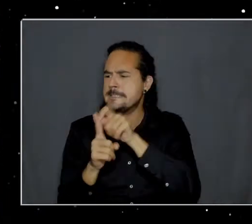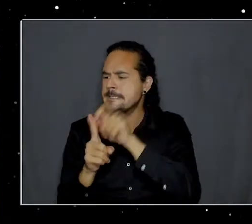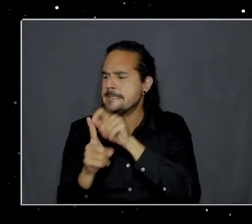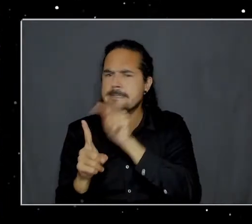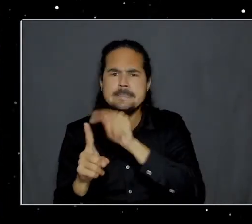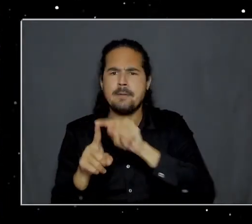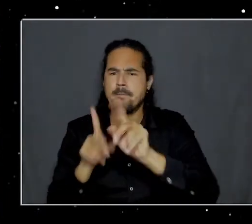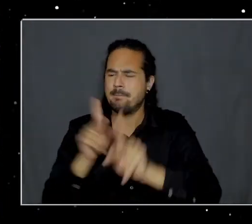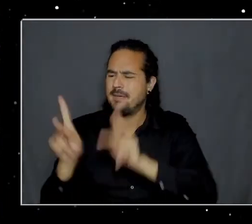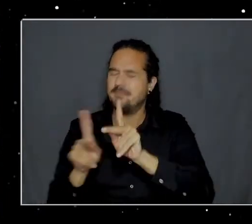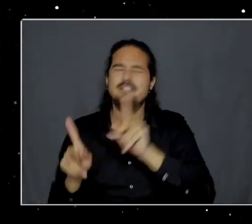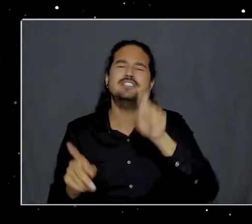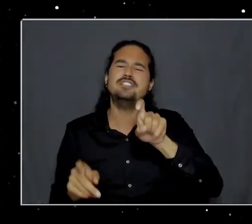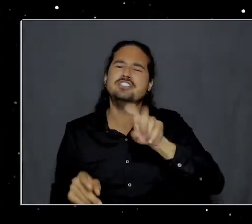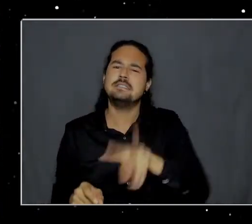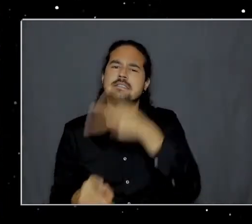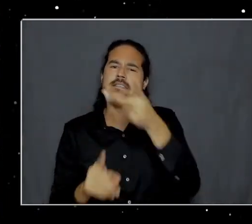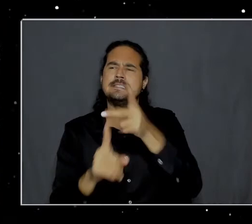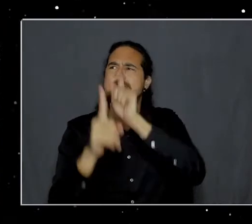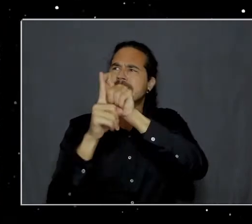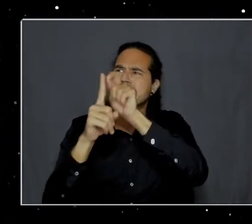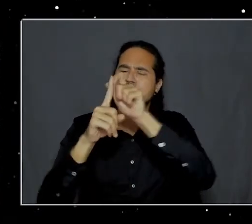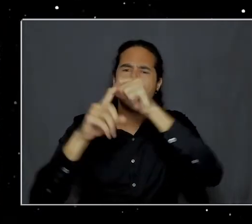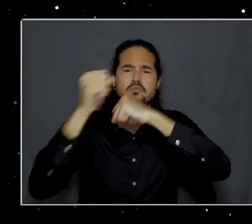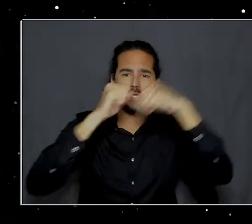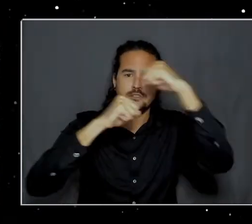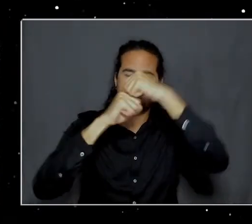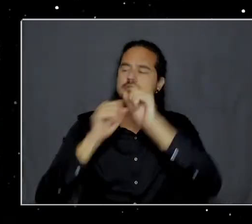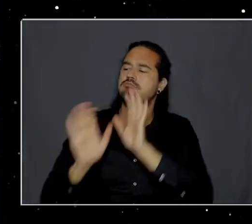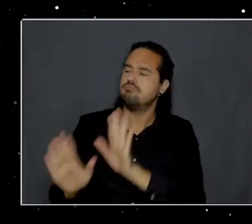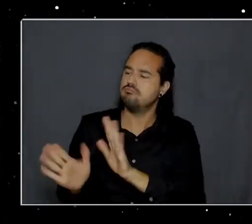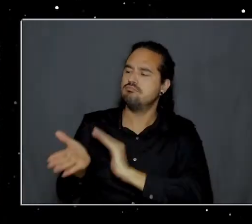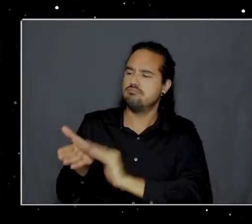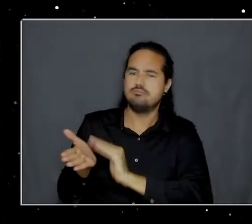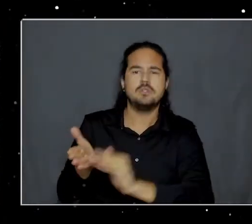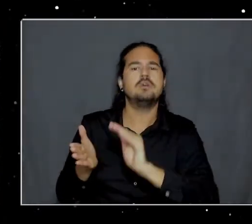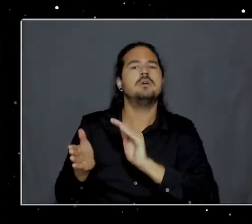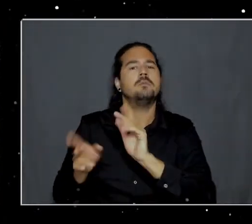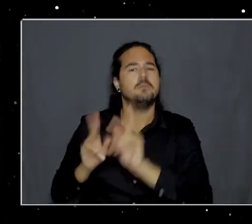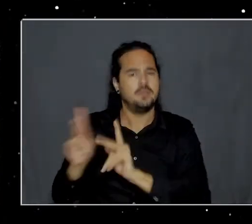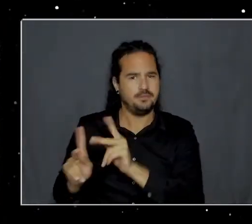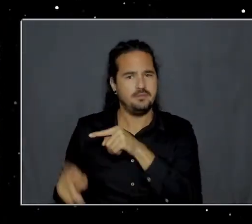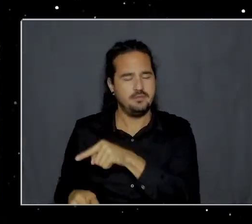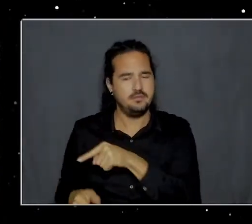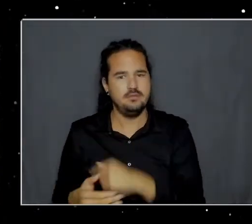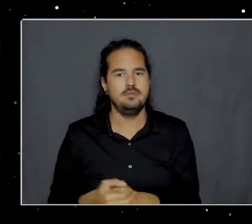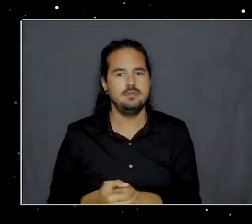IT'S NOT SAYING WE SHOULDN'T HOLD PEOPLE ACCOUNTABLE, BUT MOST OF THE WORK WE'RE DOING THAT'S KEEPING PEOPLE FROM